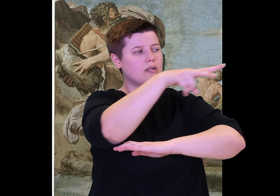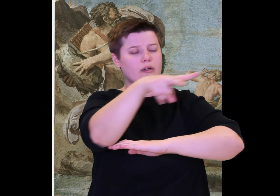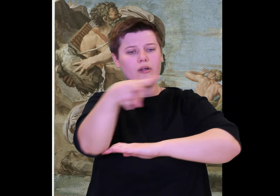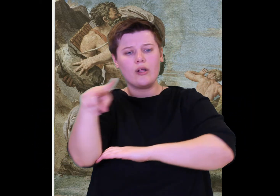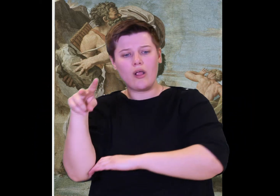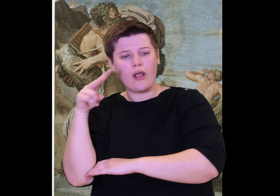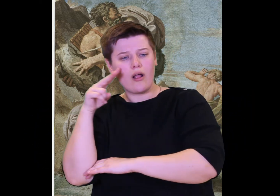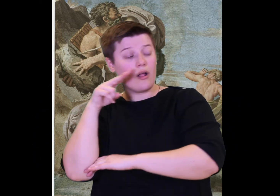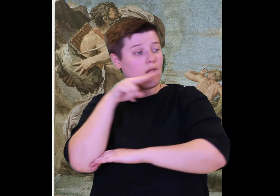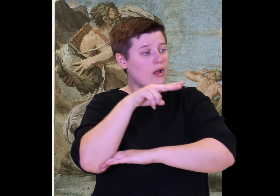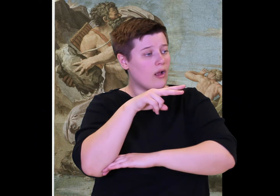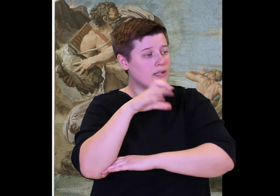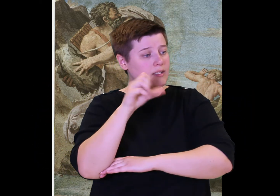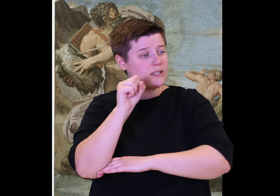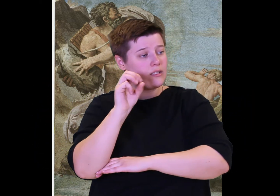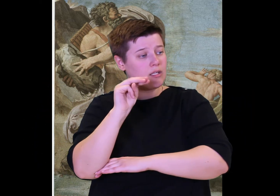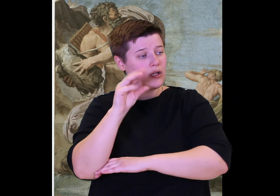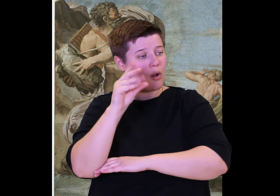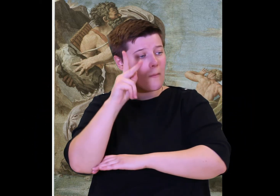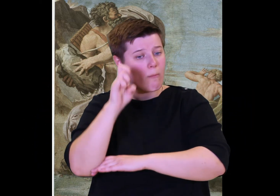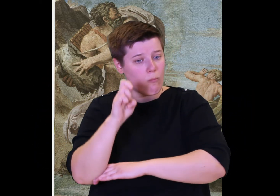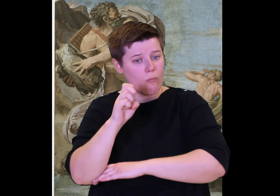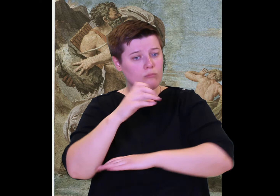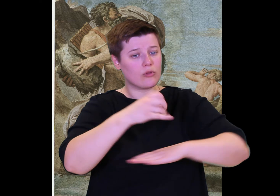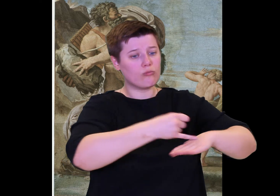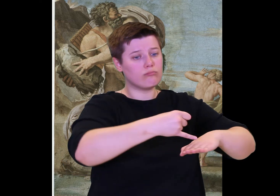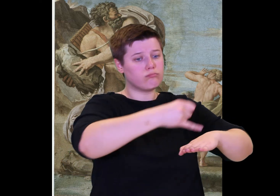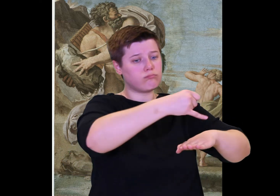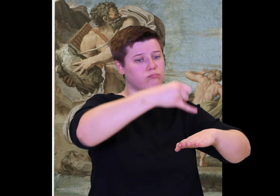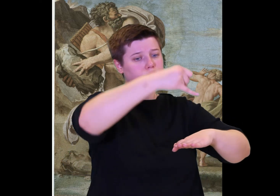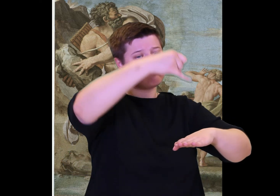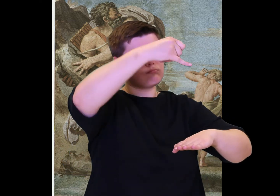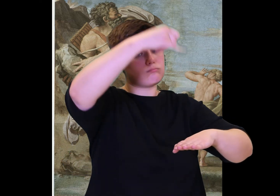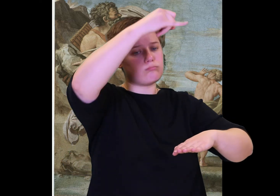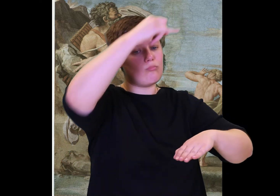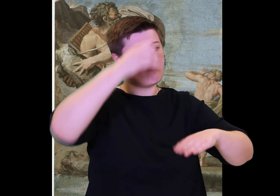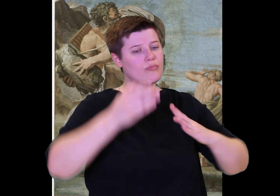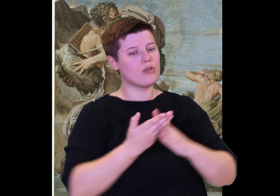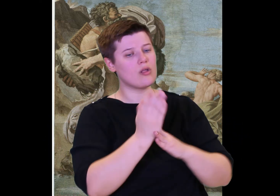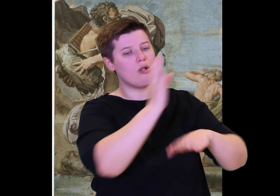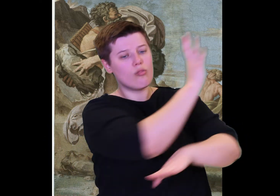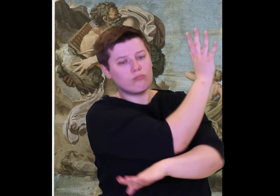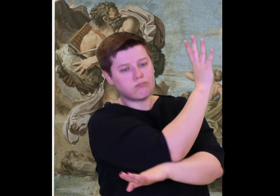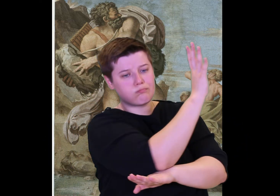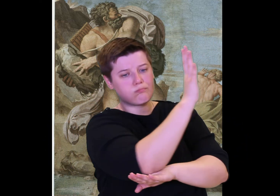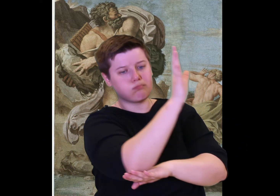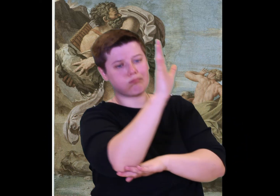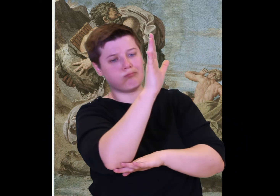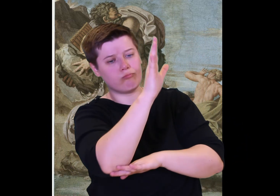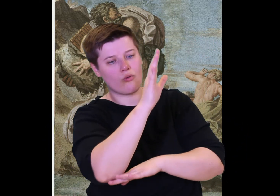On the third morning brought by braided Dawn, I took my spear and